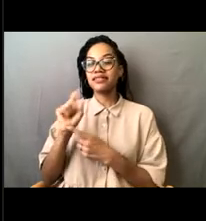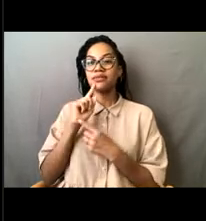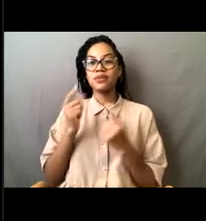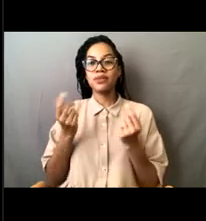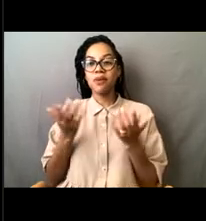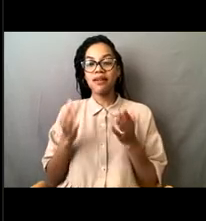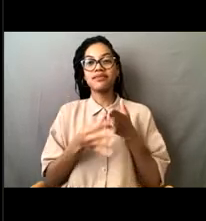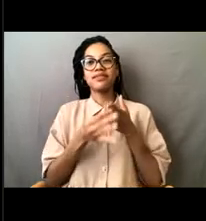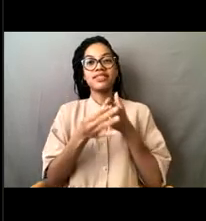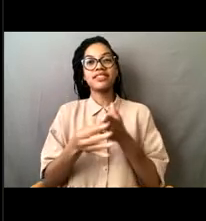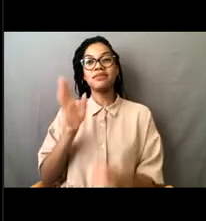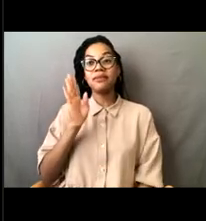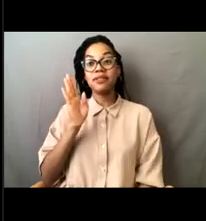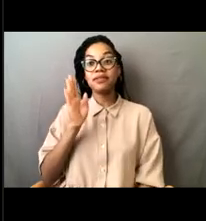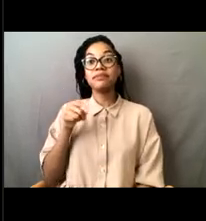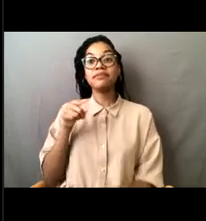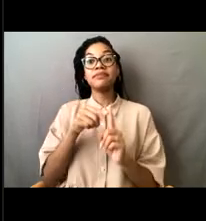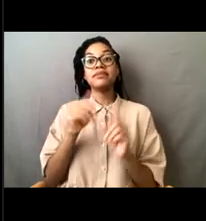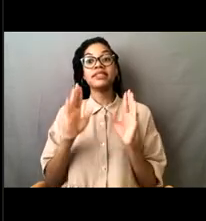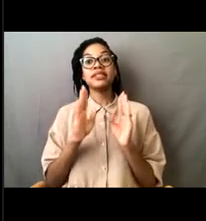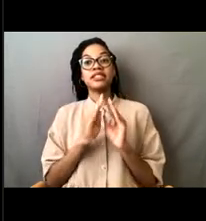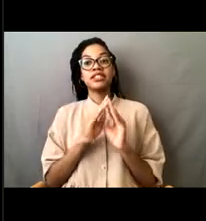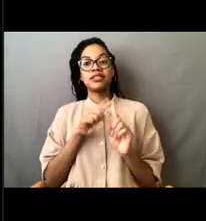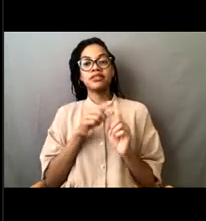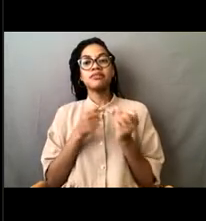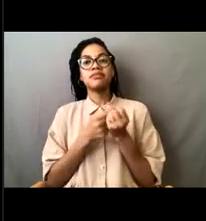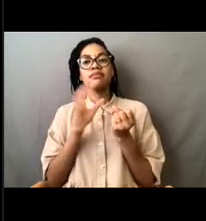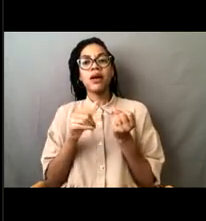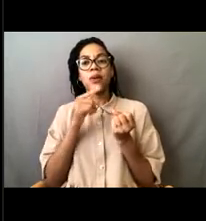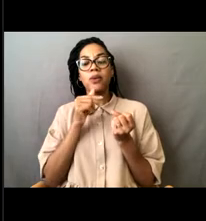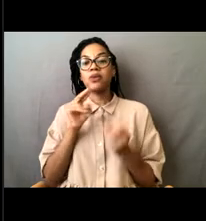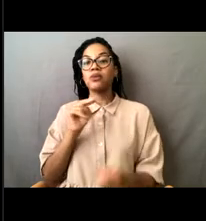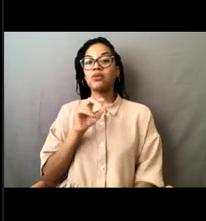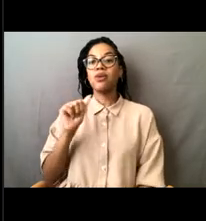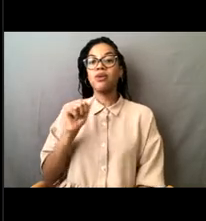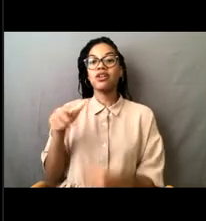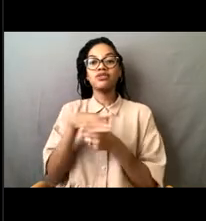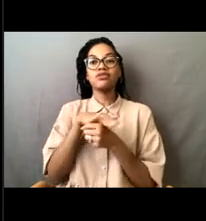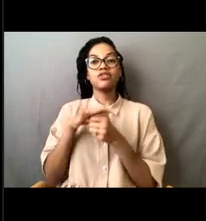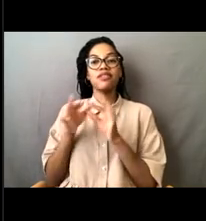This series is sponsored by NOAA's Regional Collaboration Network which is spread across the country